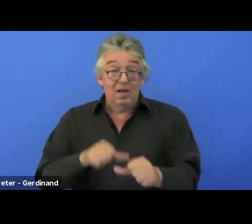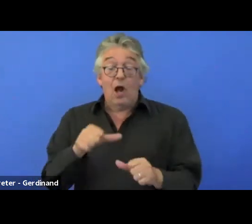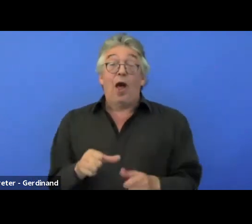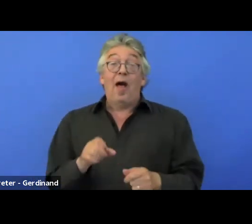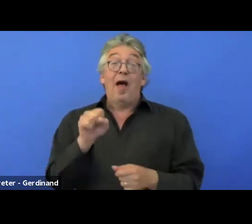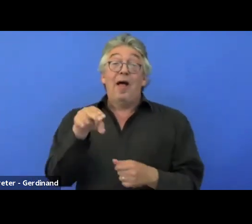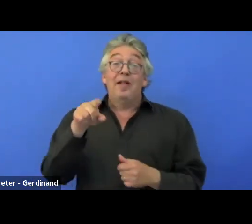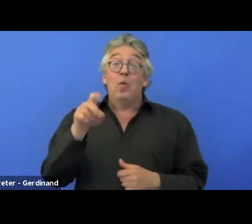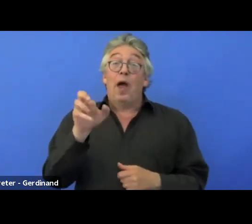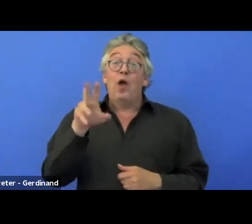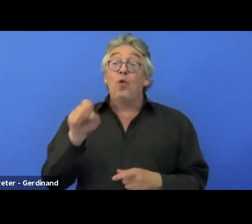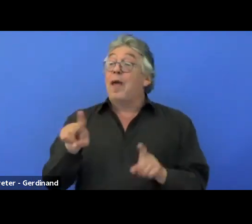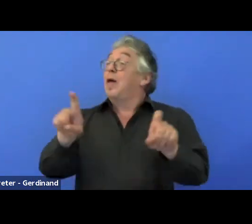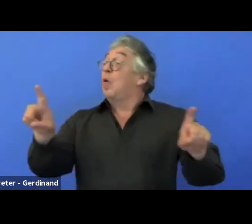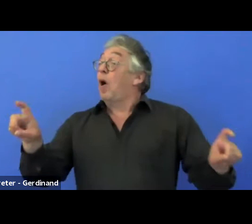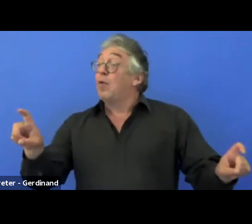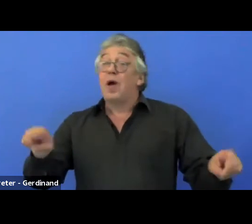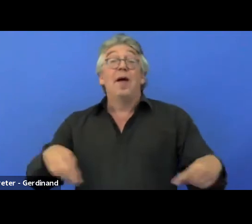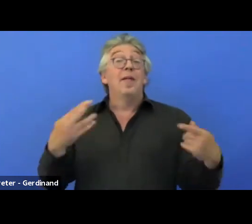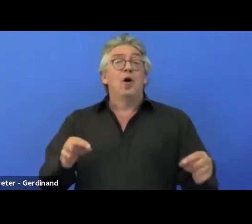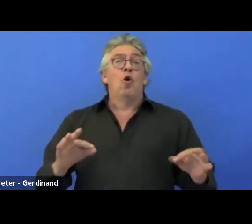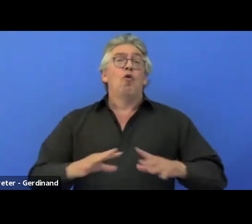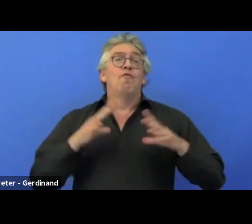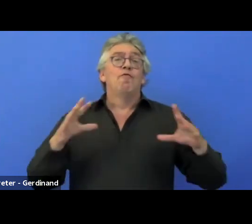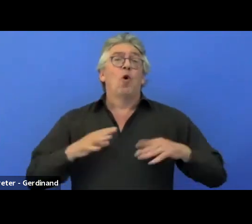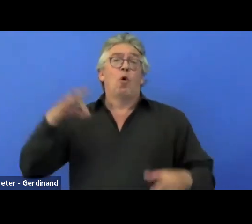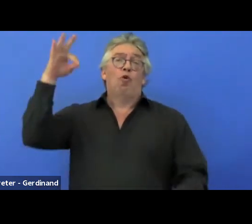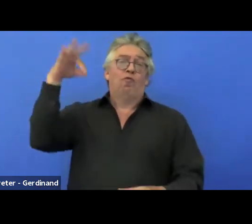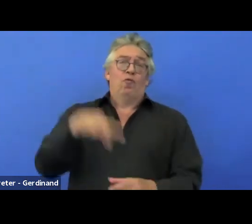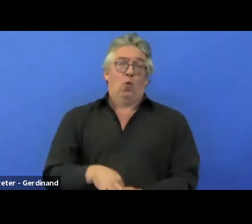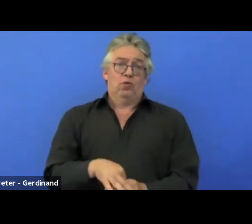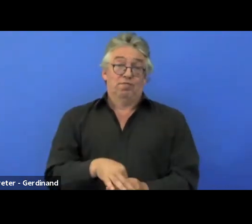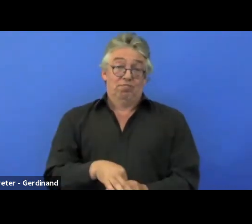I won't go into details because it is quite timeconsuming,